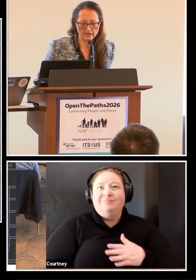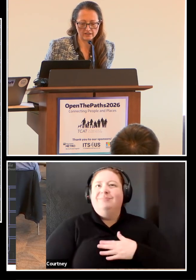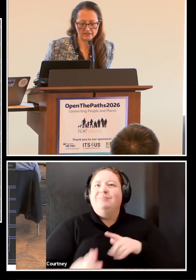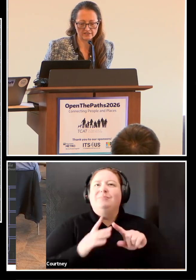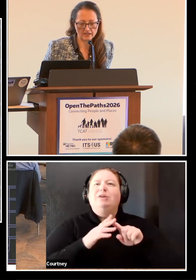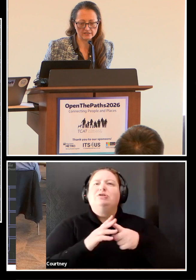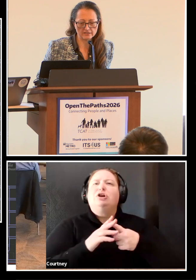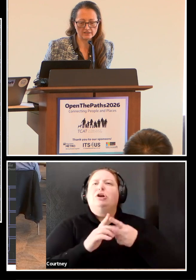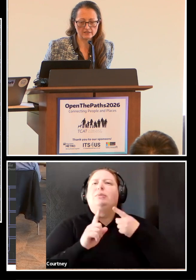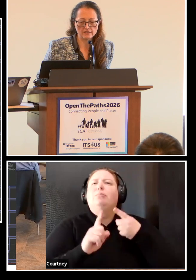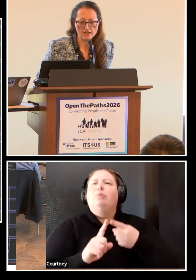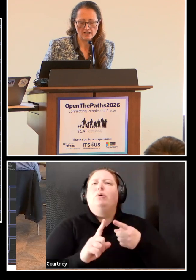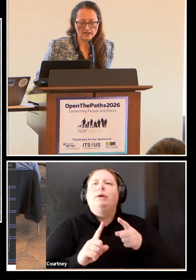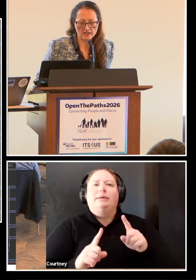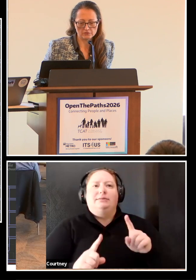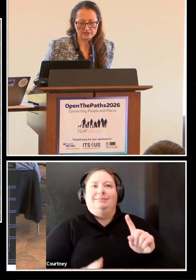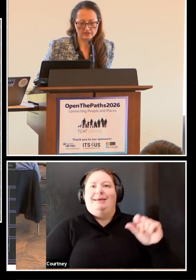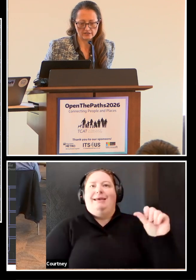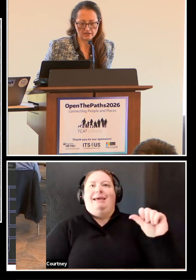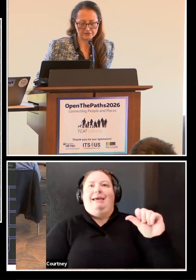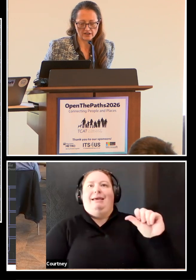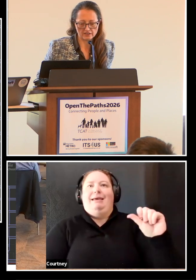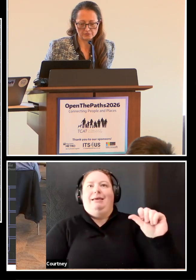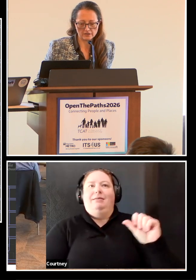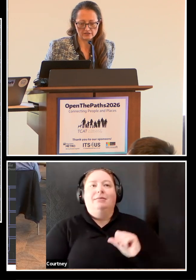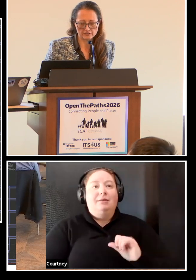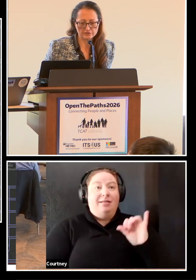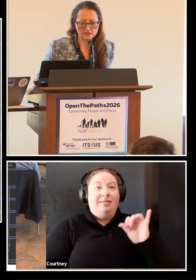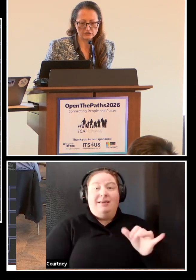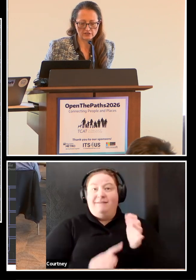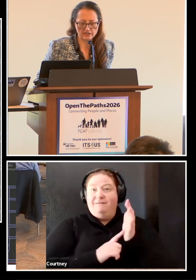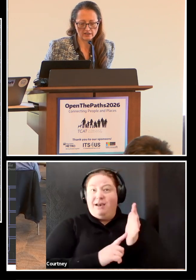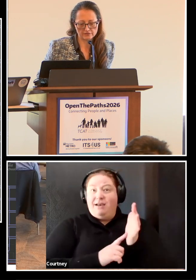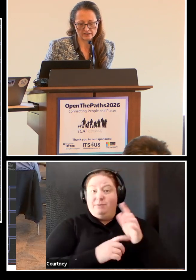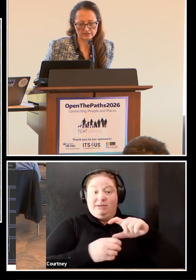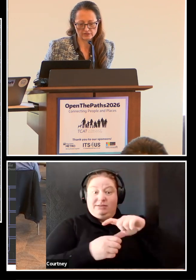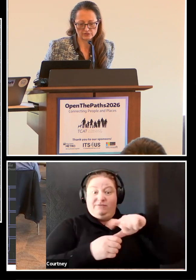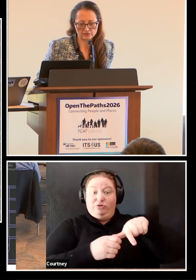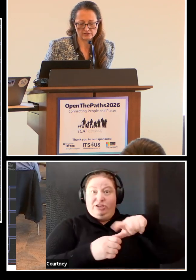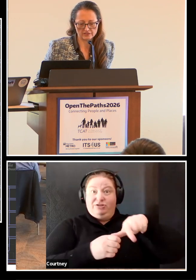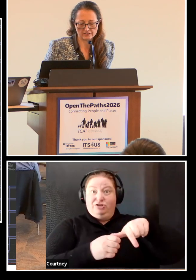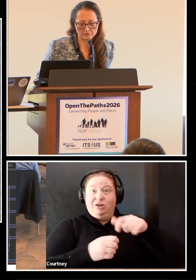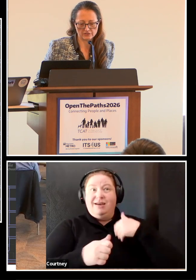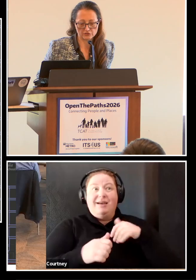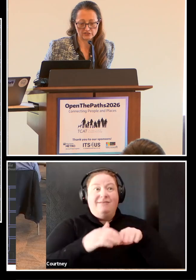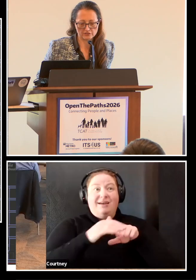a is annotated and within that five minutes of reach I have access to the administration